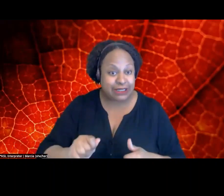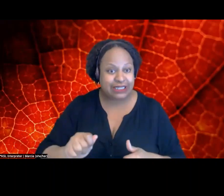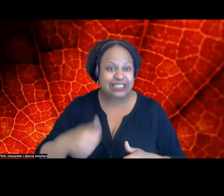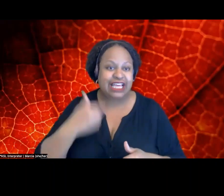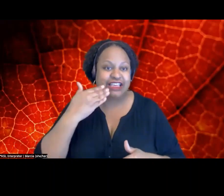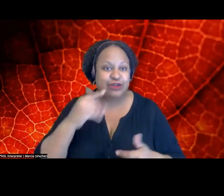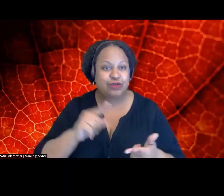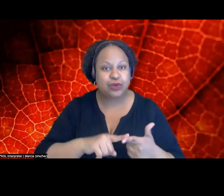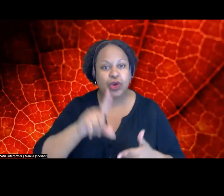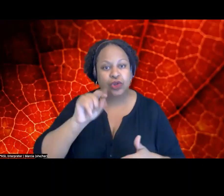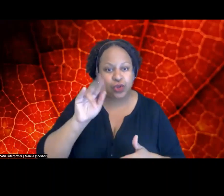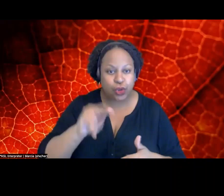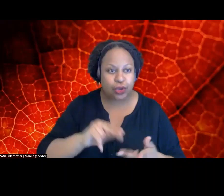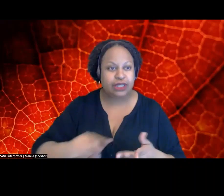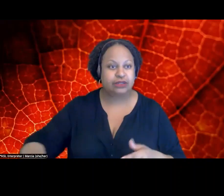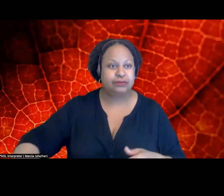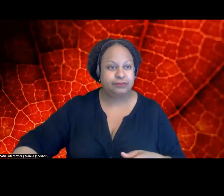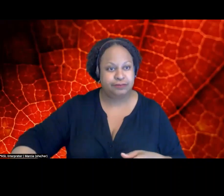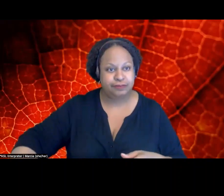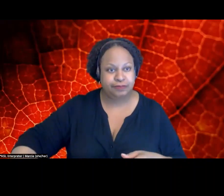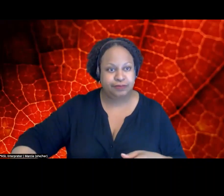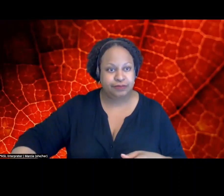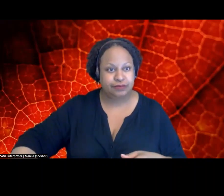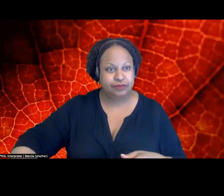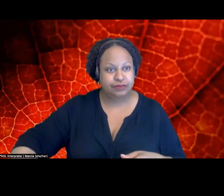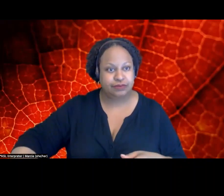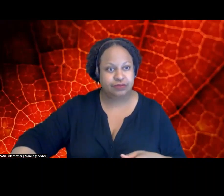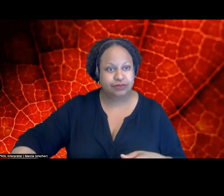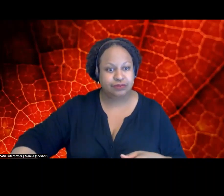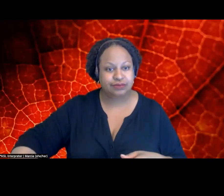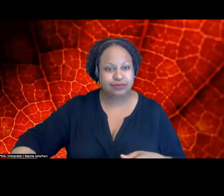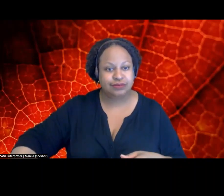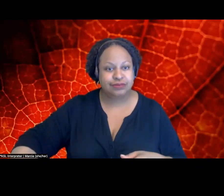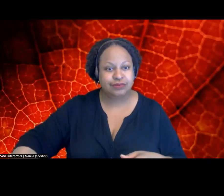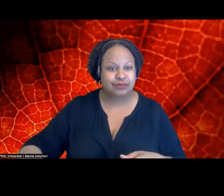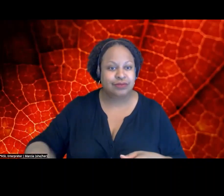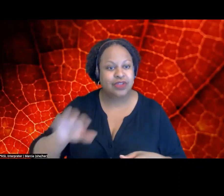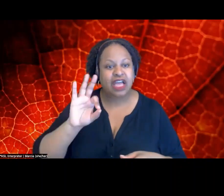and openly about their experiences with stereotype threat and imposter syndrome